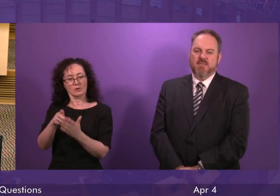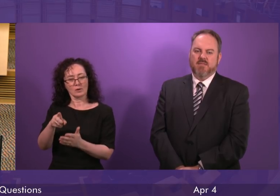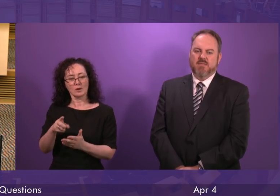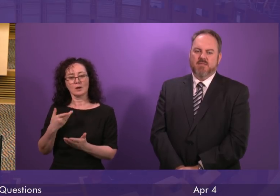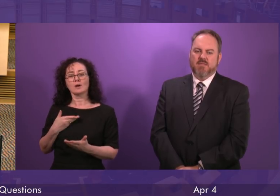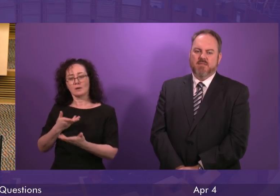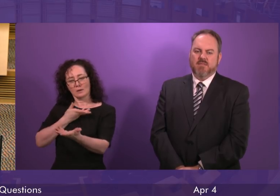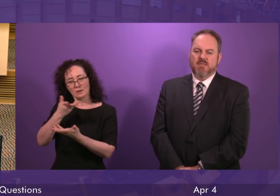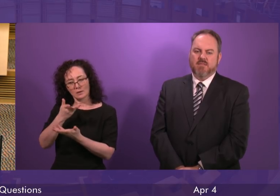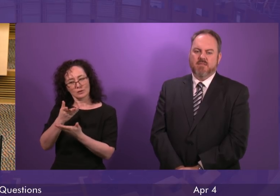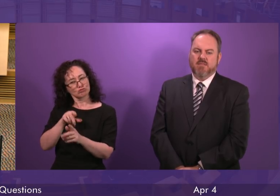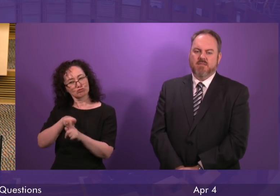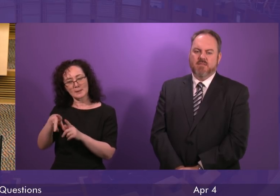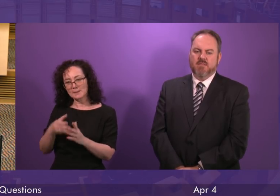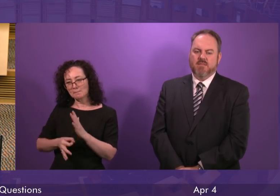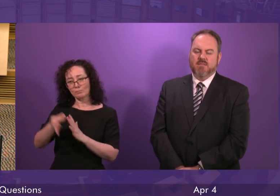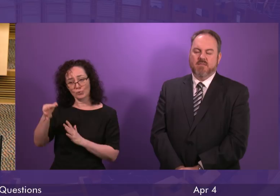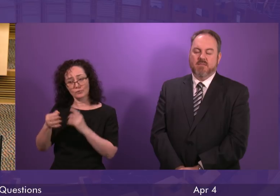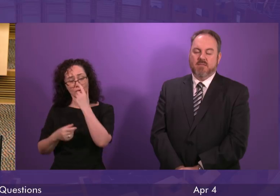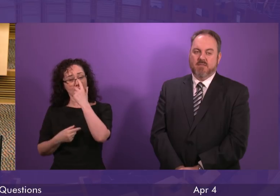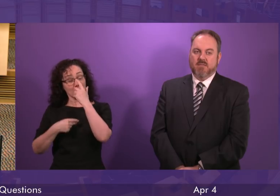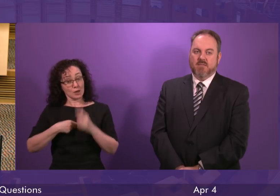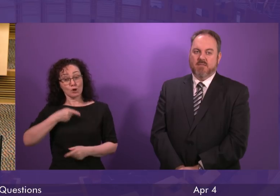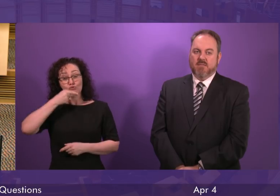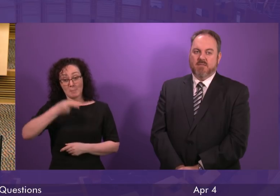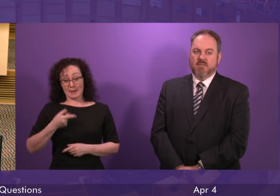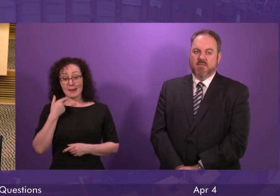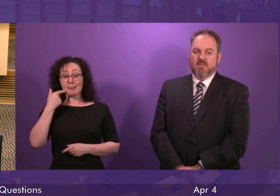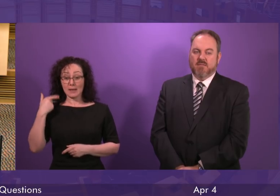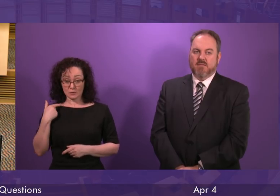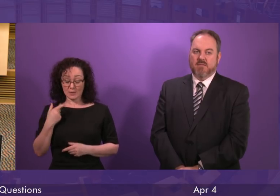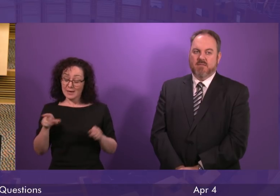that ScotRail is in the last chance saloon, and I repeat that today. It must meet the